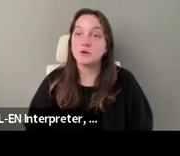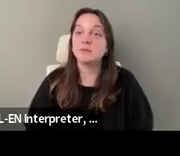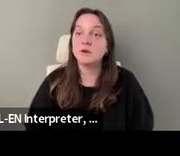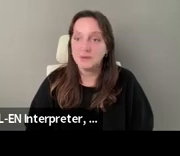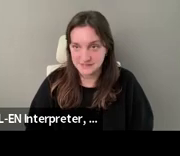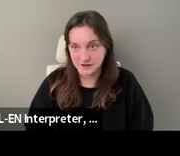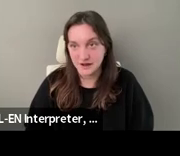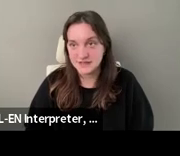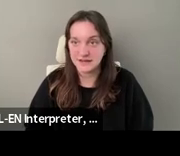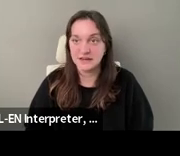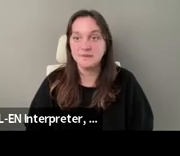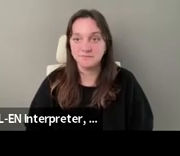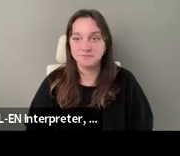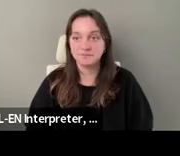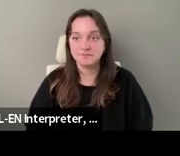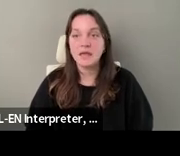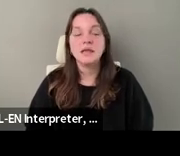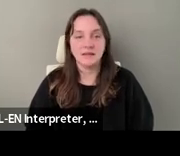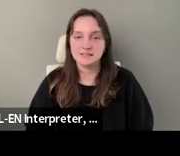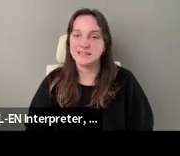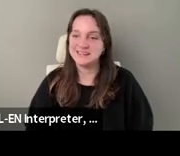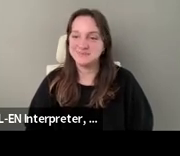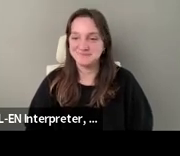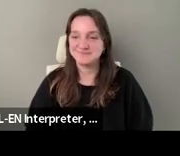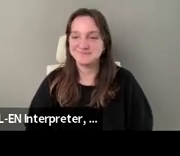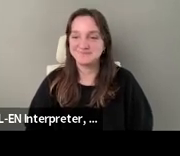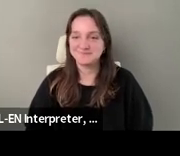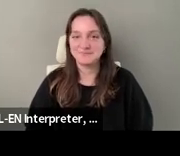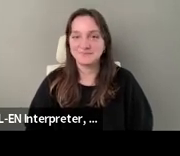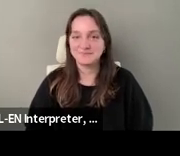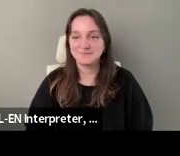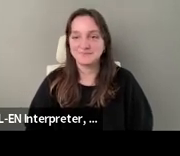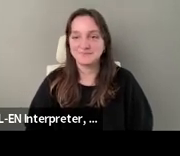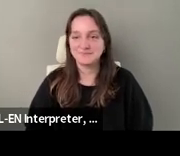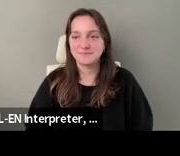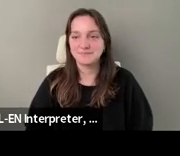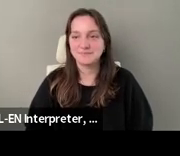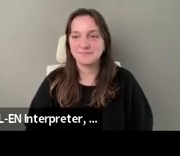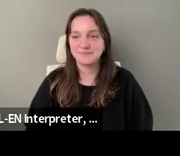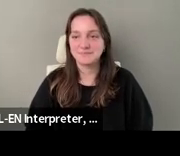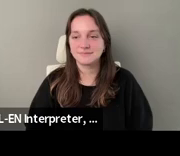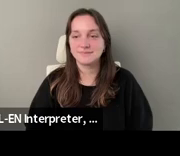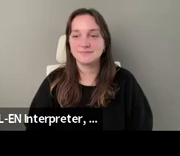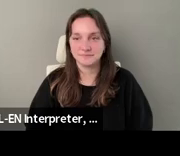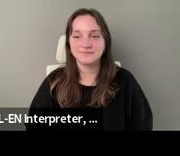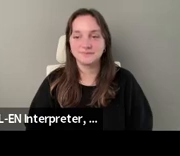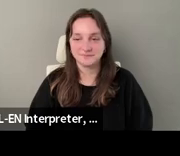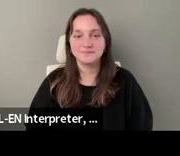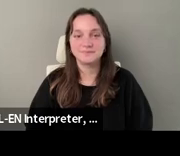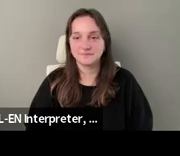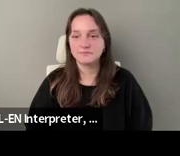identity. Next slide.